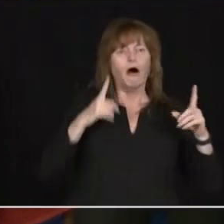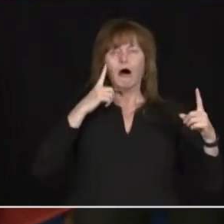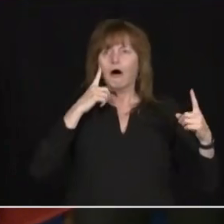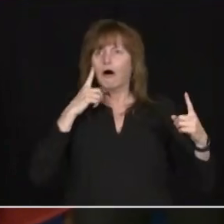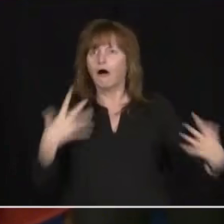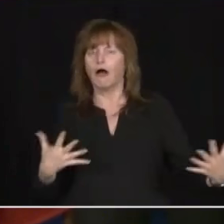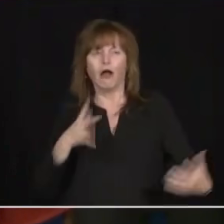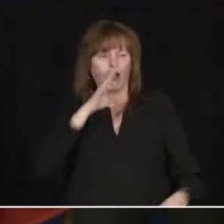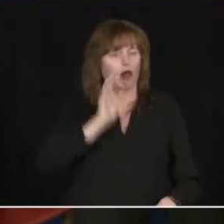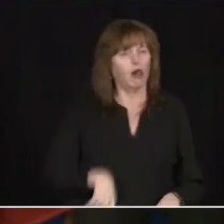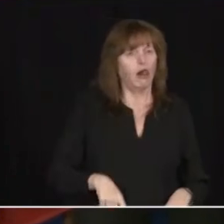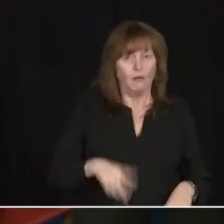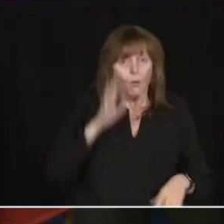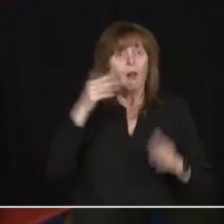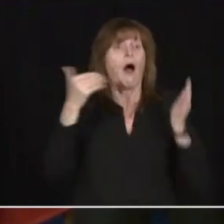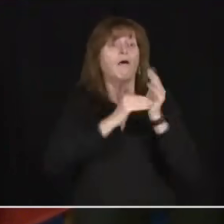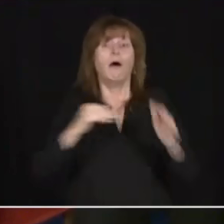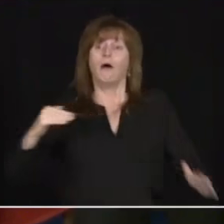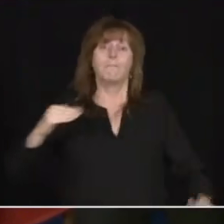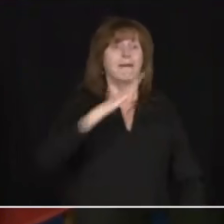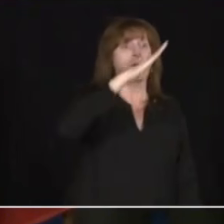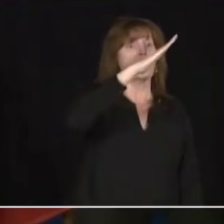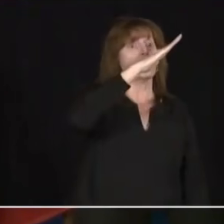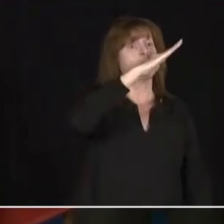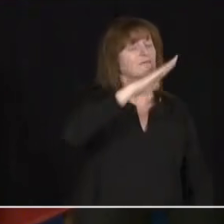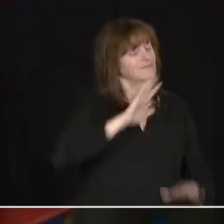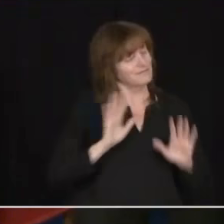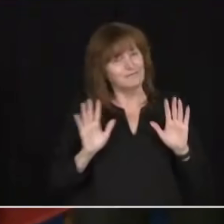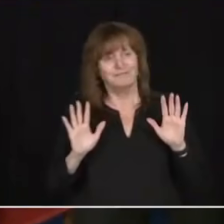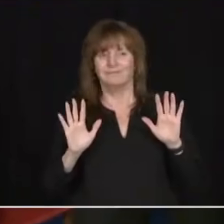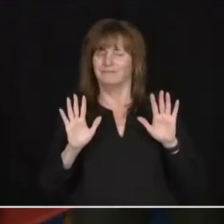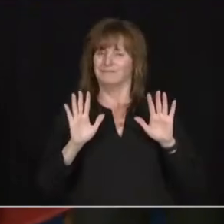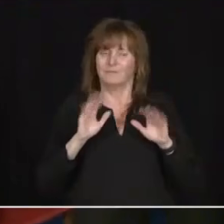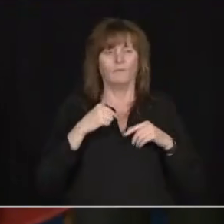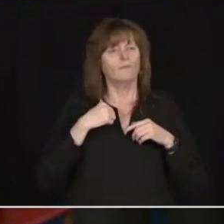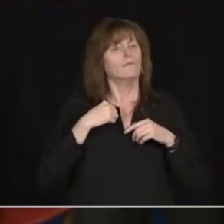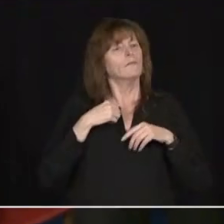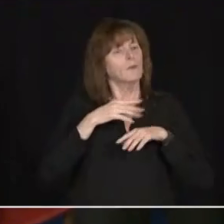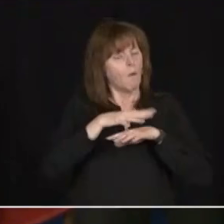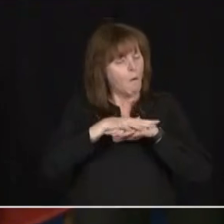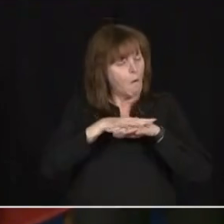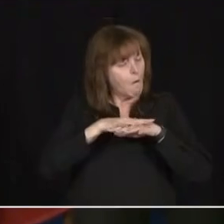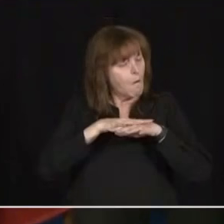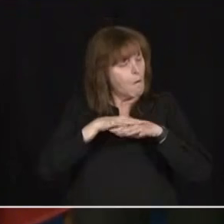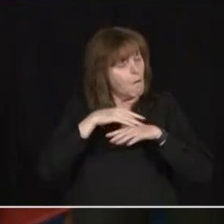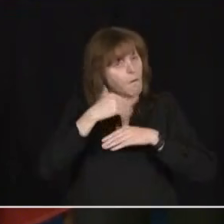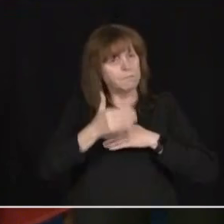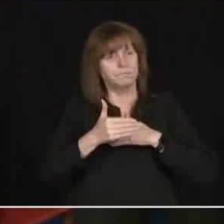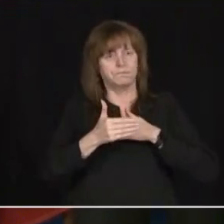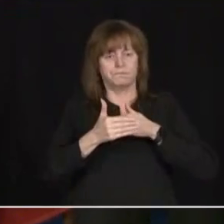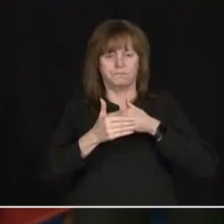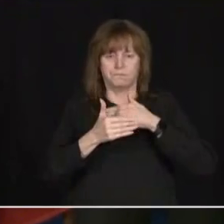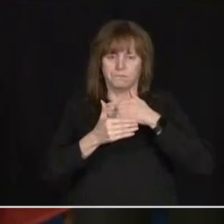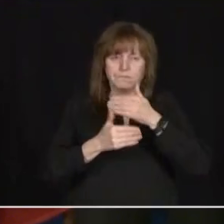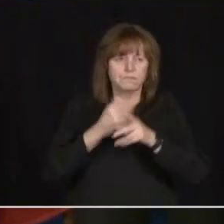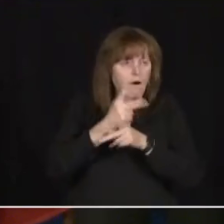So we will move forward but we will move cautiously. We will move with cautious optimism. And, together,